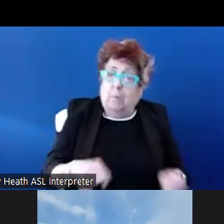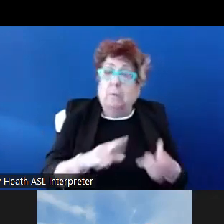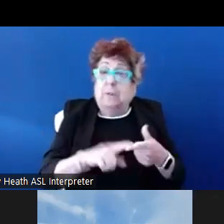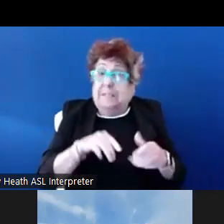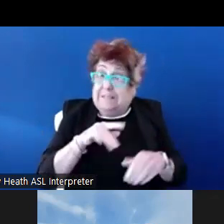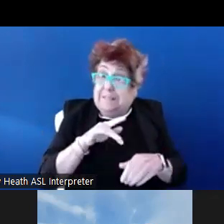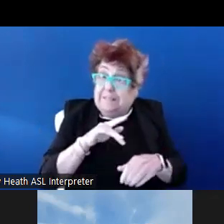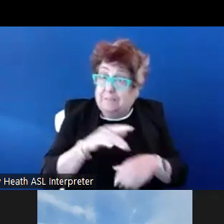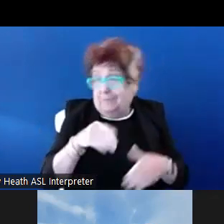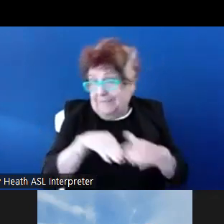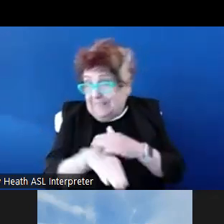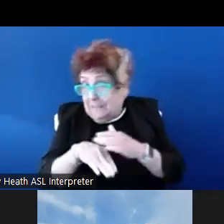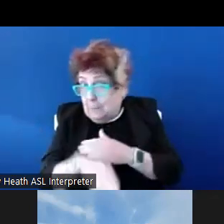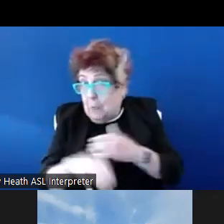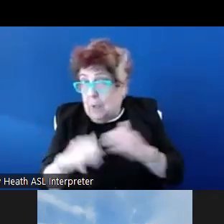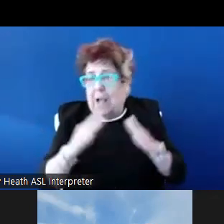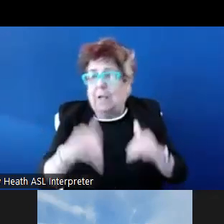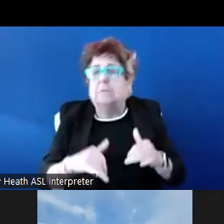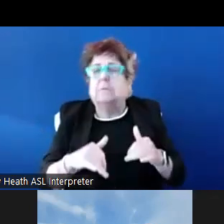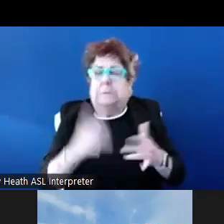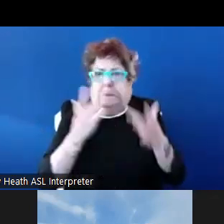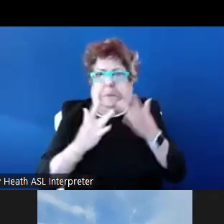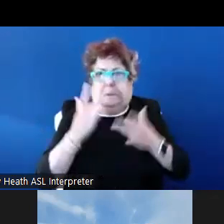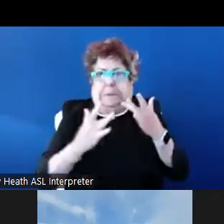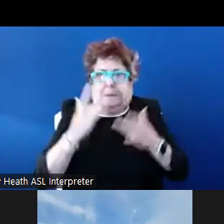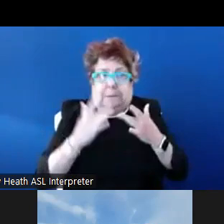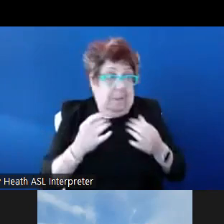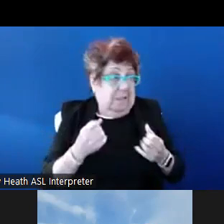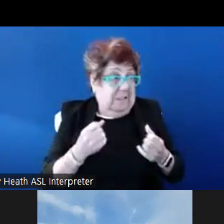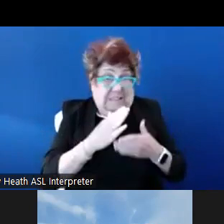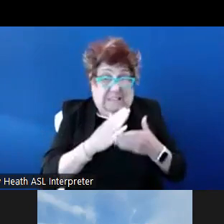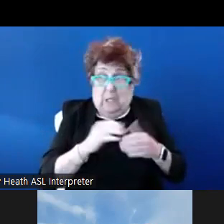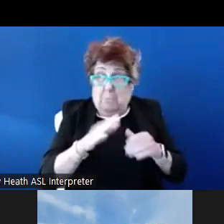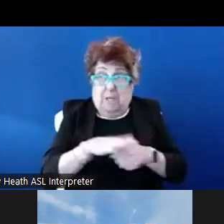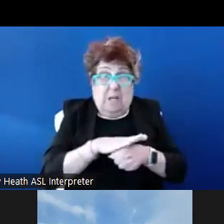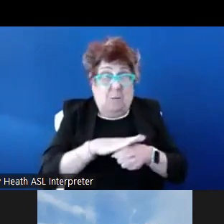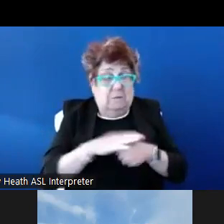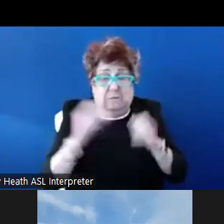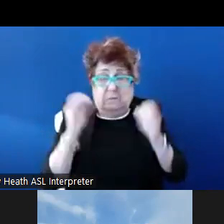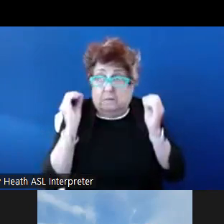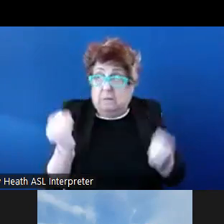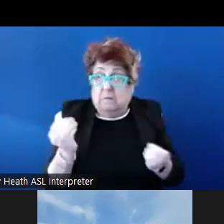but in many areas, is close to nonexistent. And for too many older adults and people with disabilities,